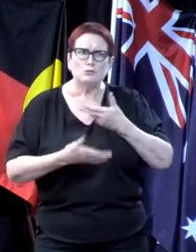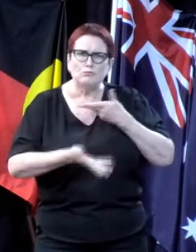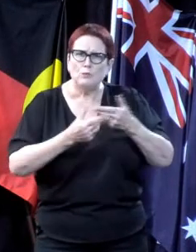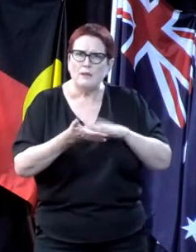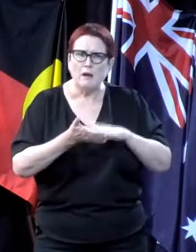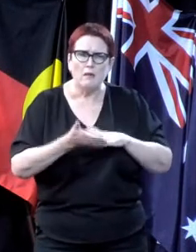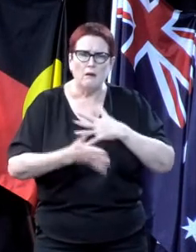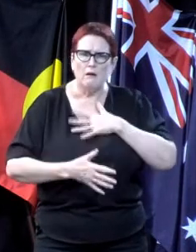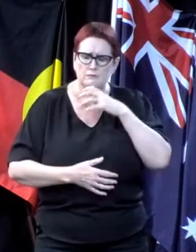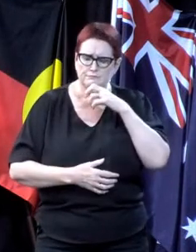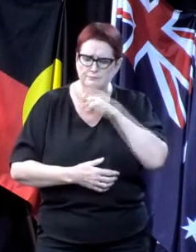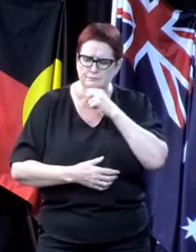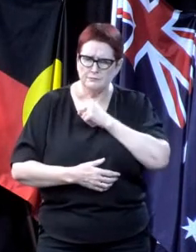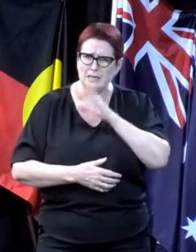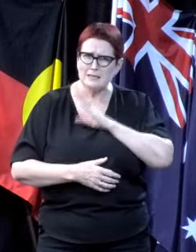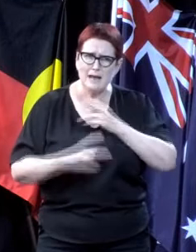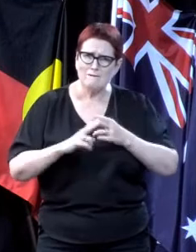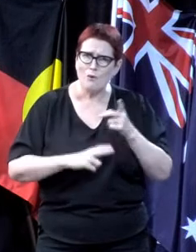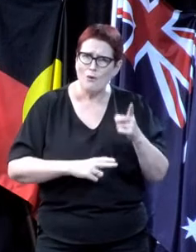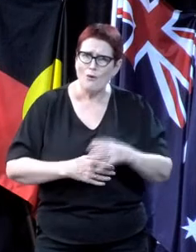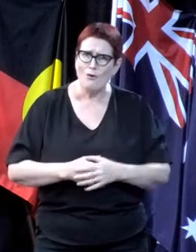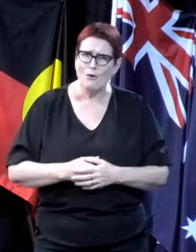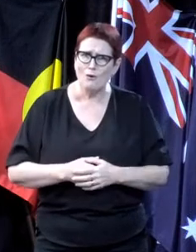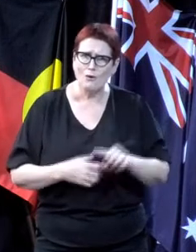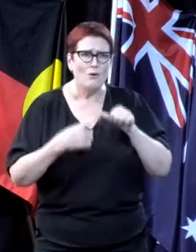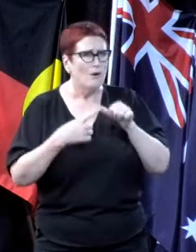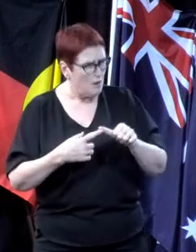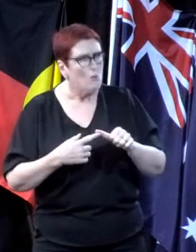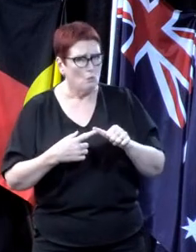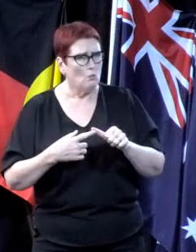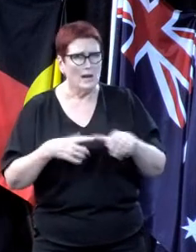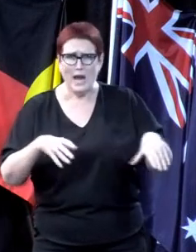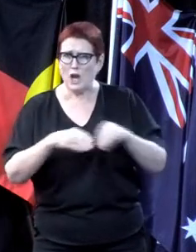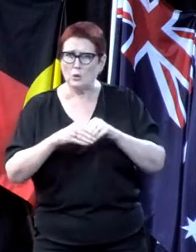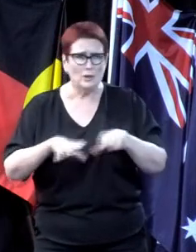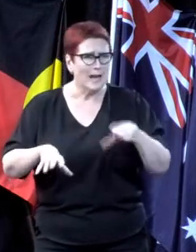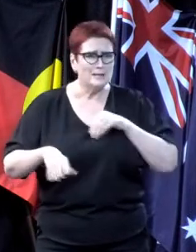They replied that we’re an inclusive state school. We accept all students regardless of their ability.